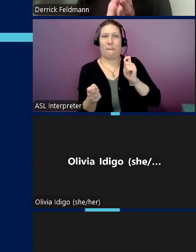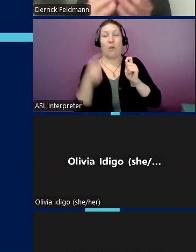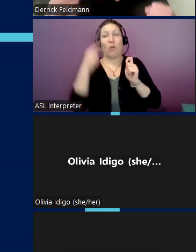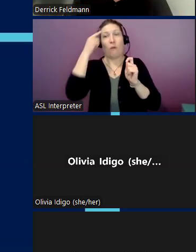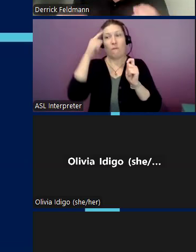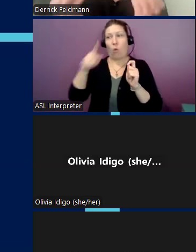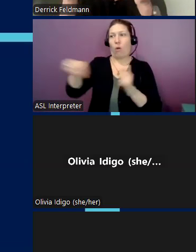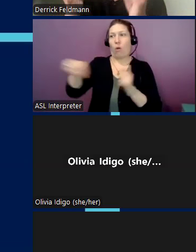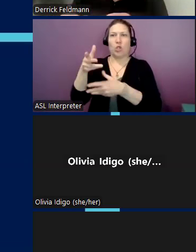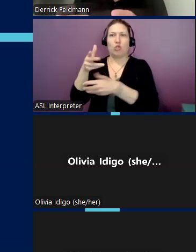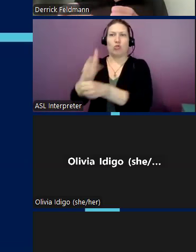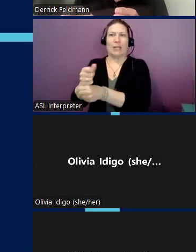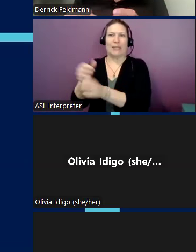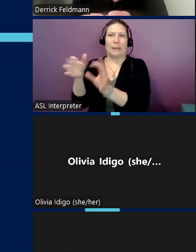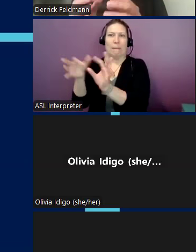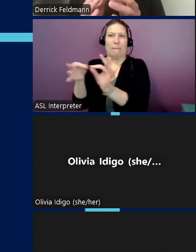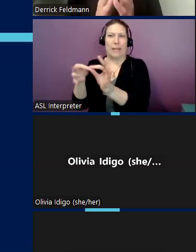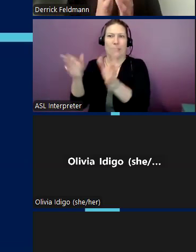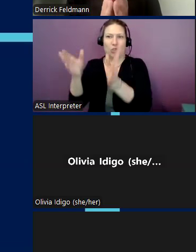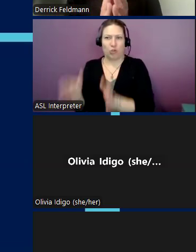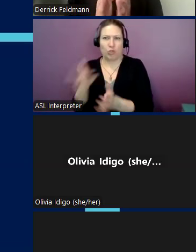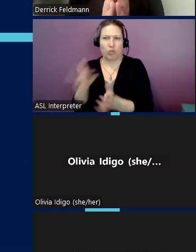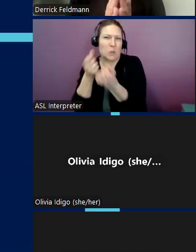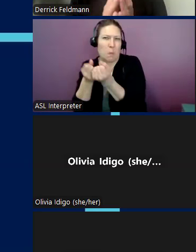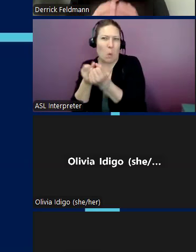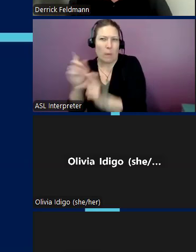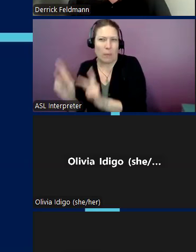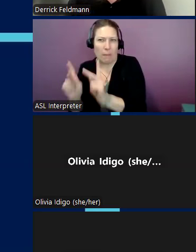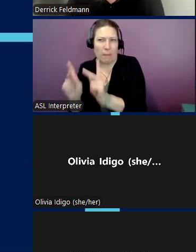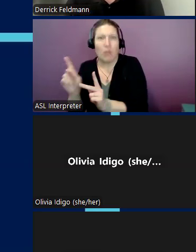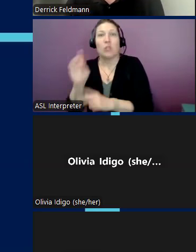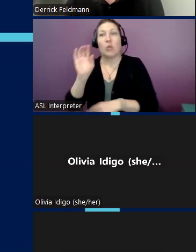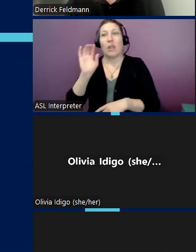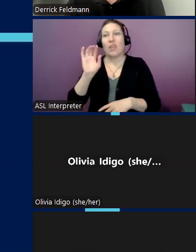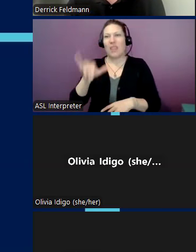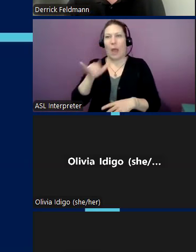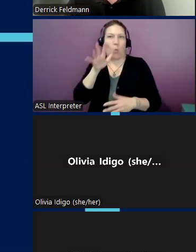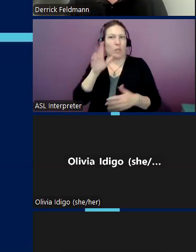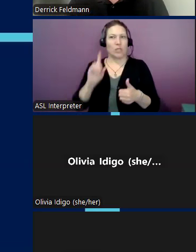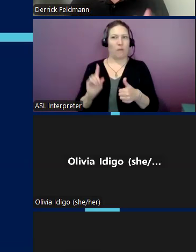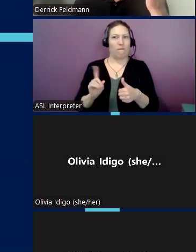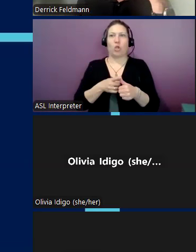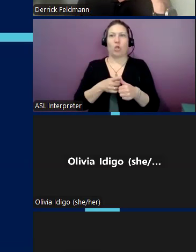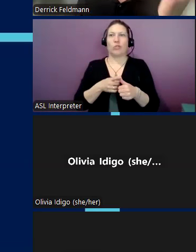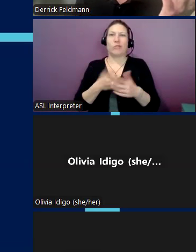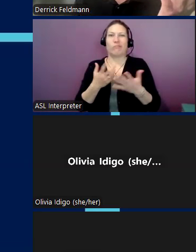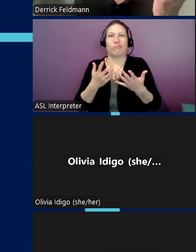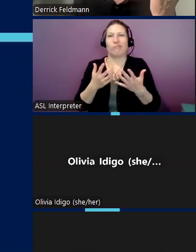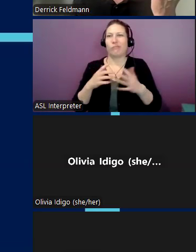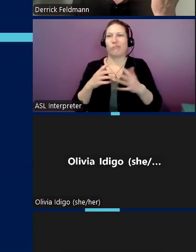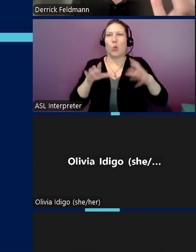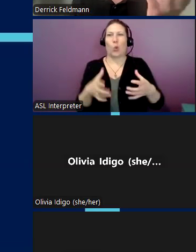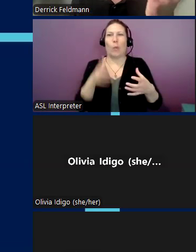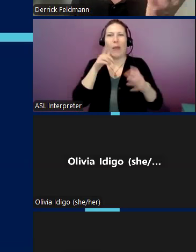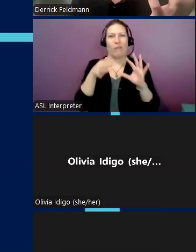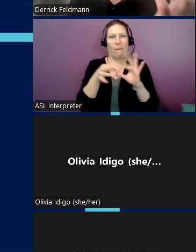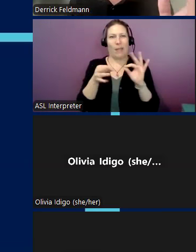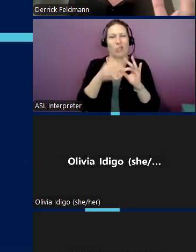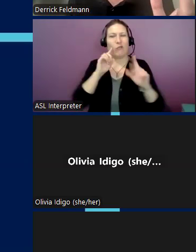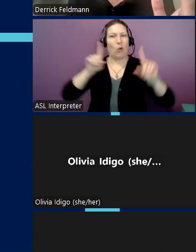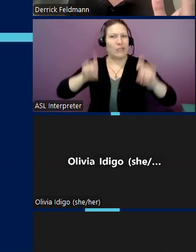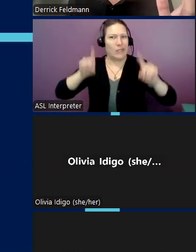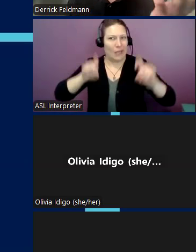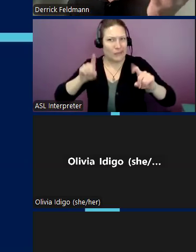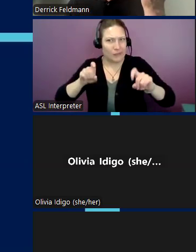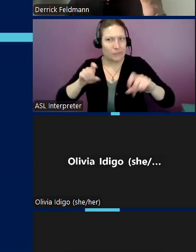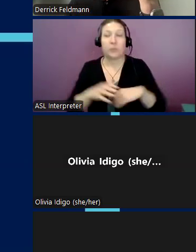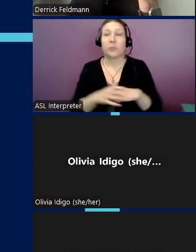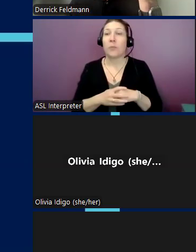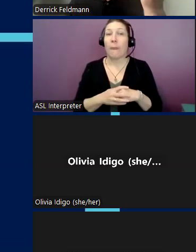So that was the foundation for the first round of message testing. So we took the previous final optimized versions